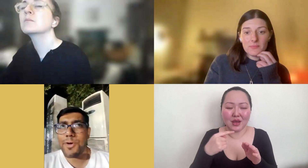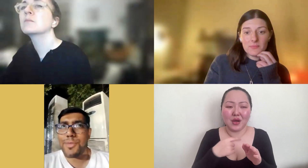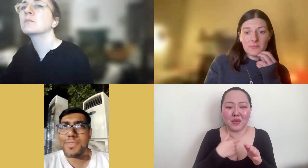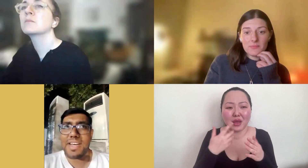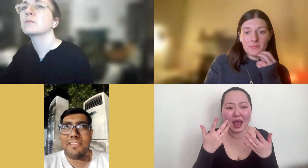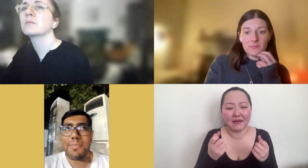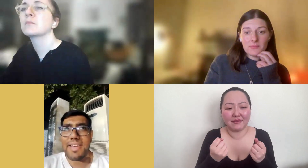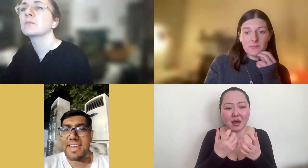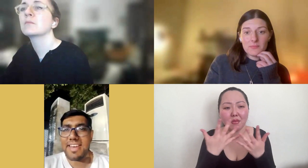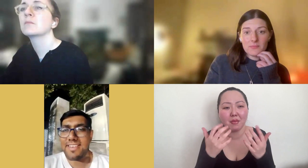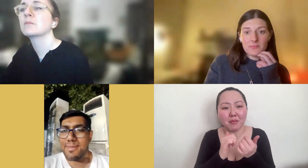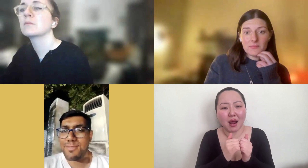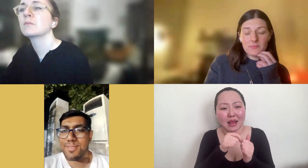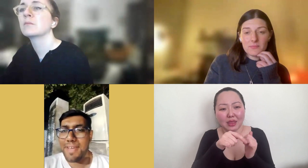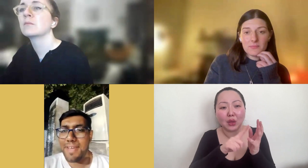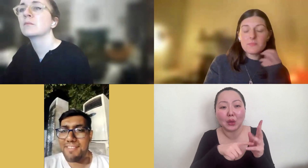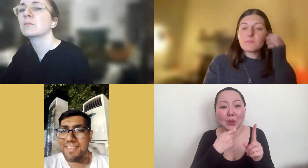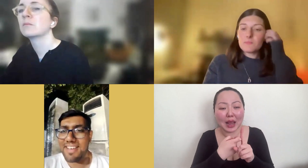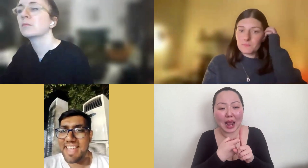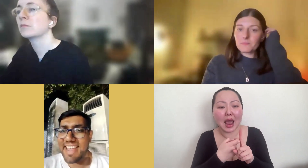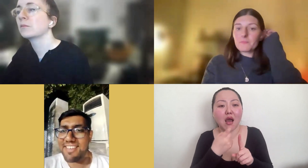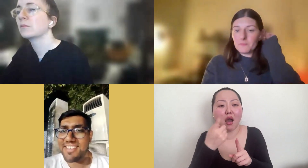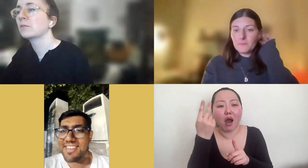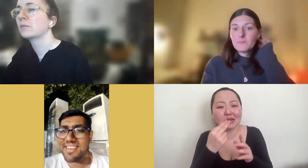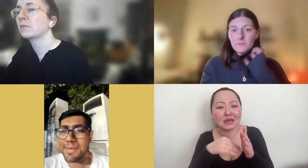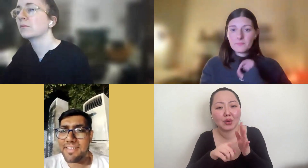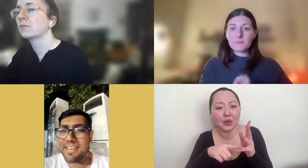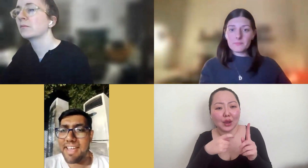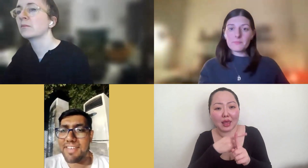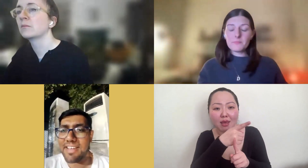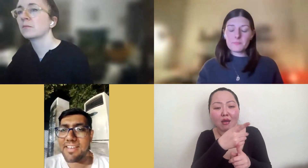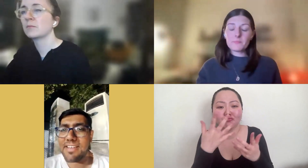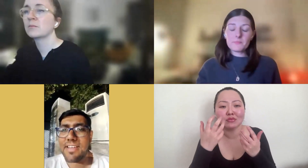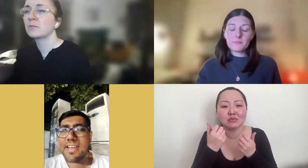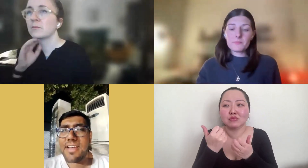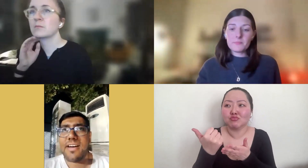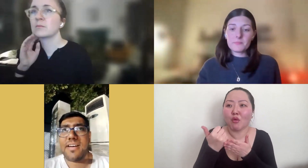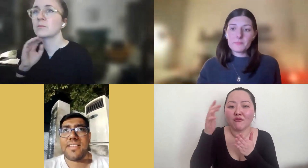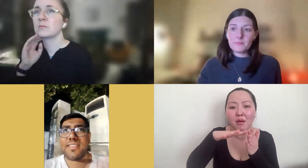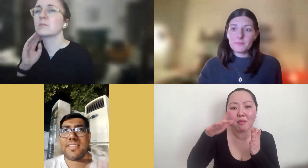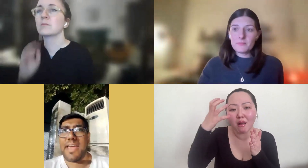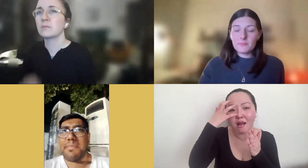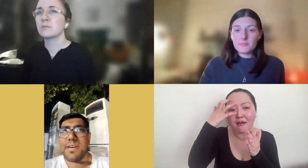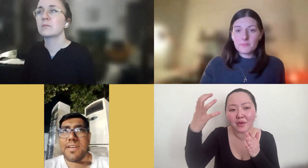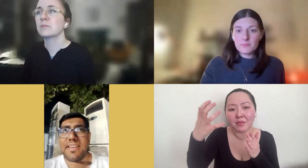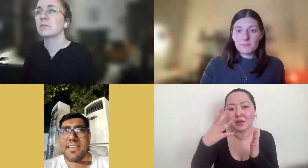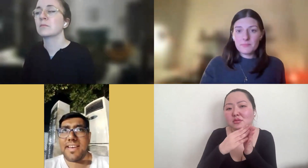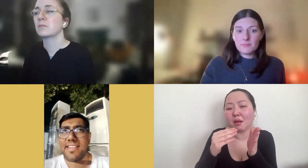support from the Government, in terms of having a Sign Language Interpreter, having a scribe writer,